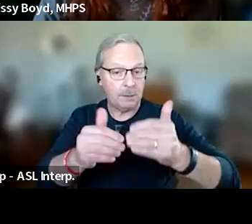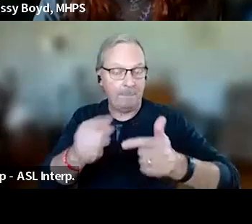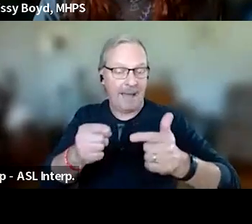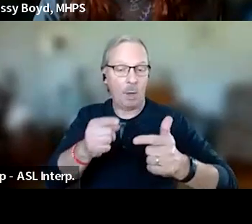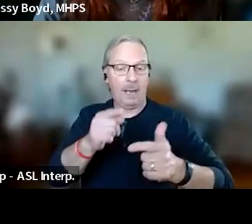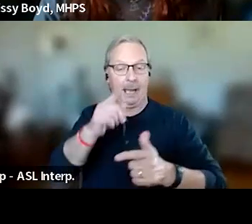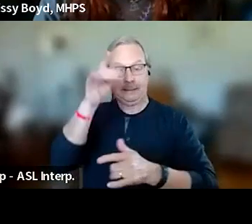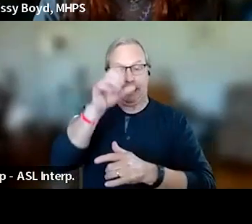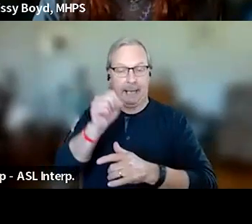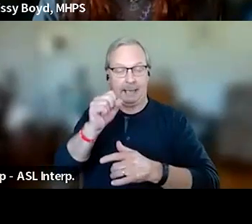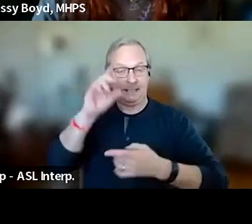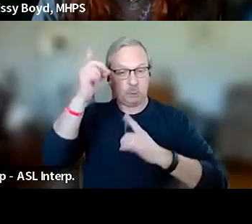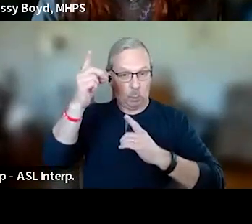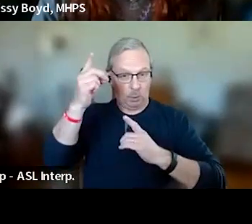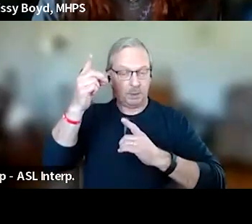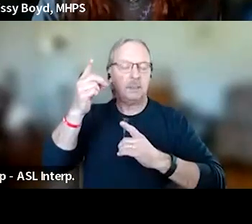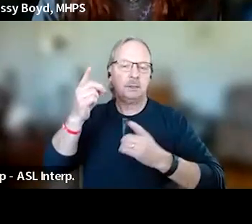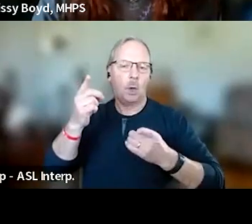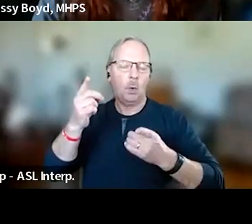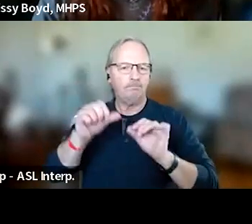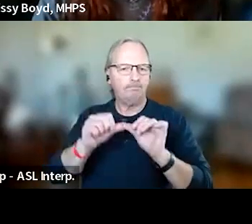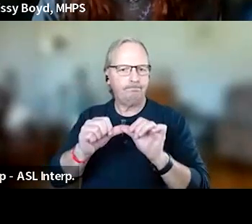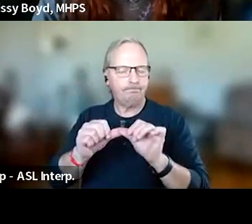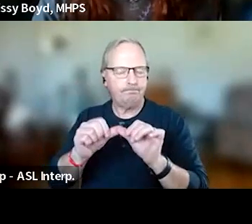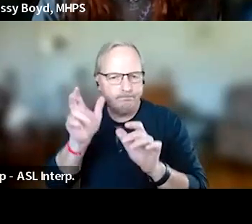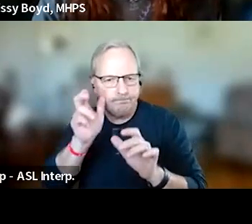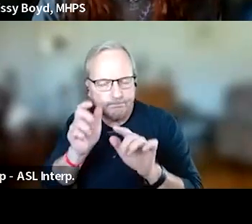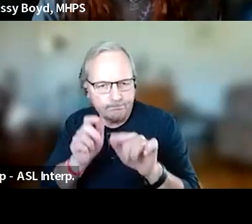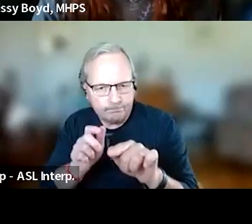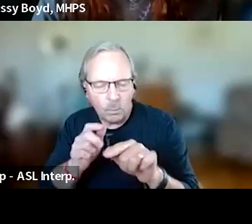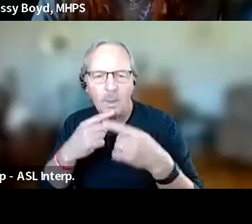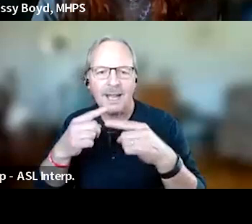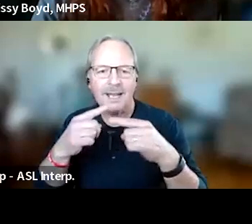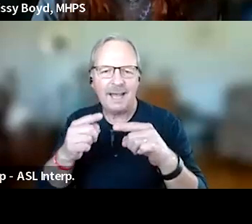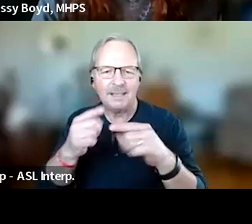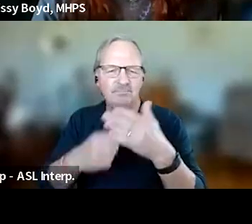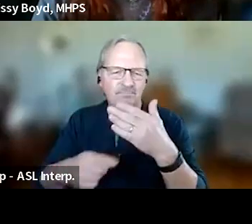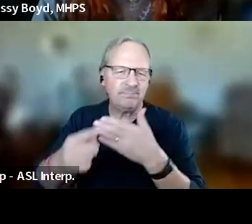So stay tuned to our listserv when we announce that in the coming weeks. And we will look at these questions,